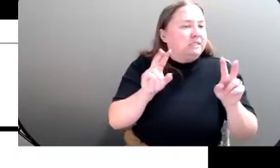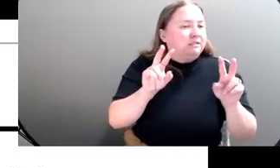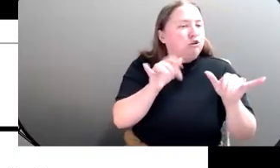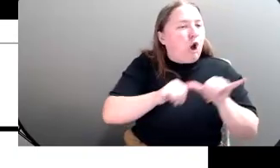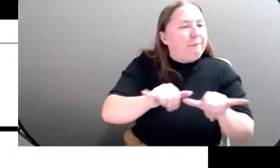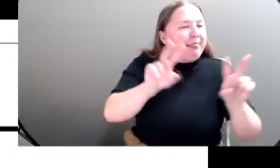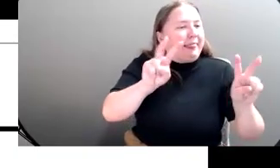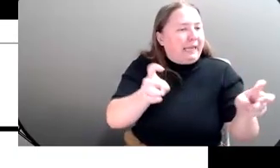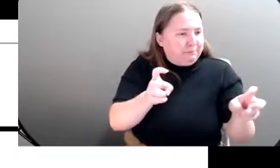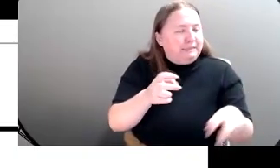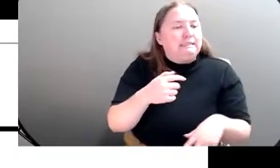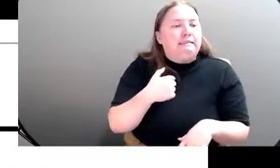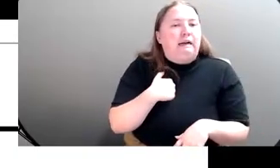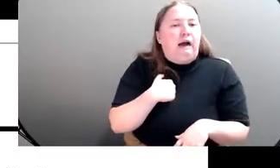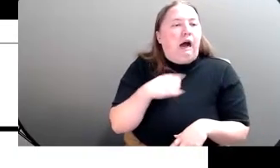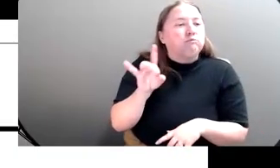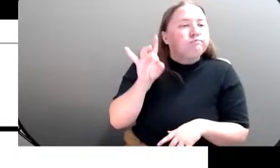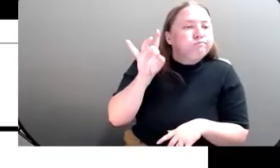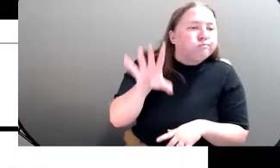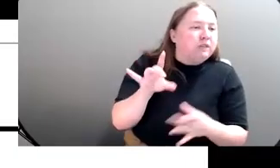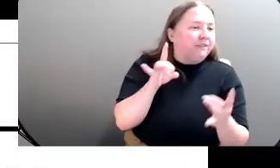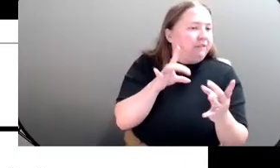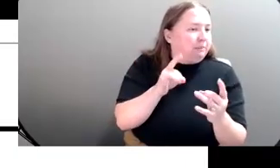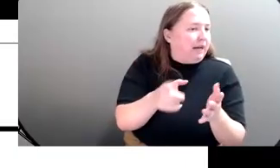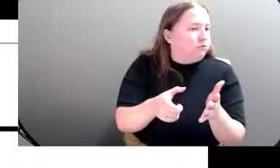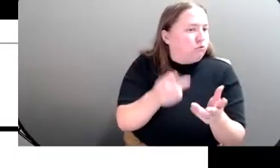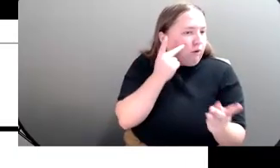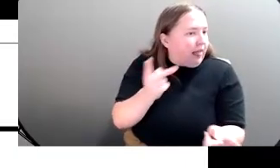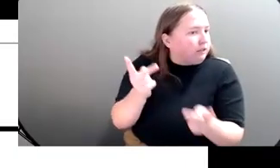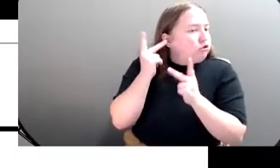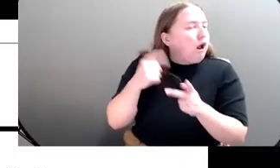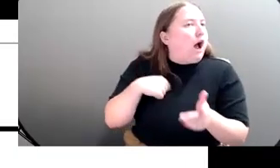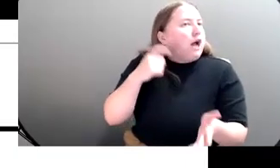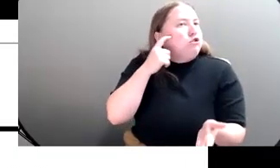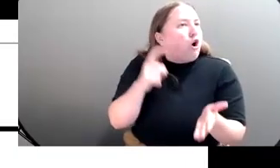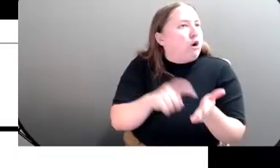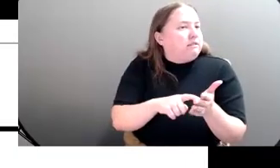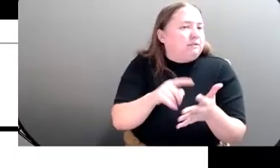Oh you know just through feedback reflection I've noticed that this: x, y and z